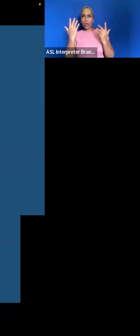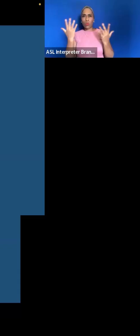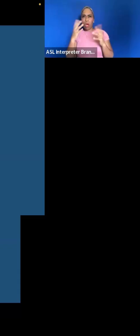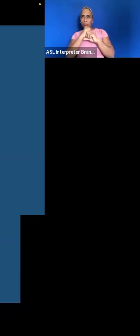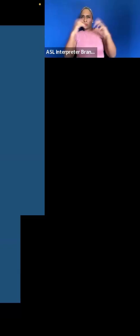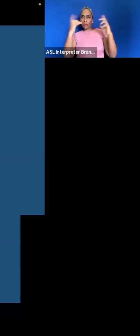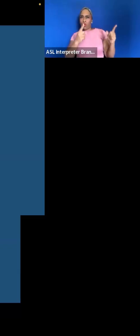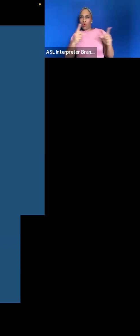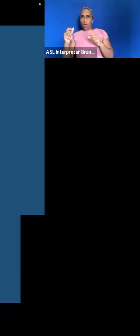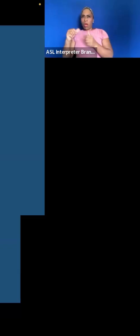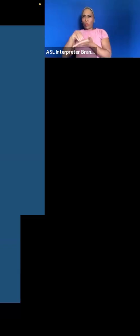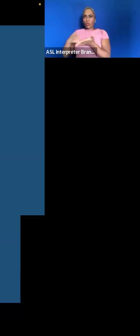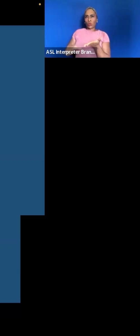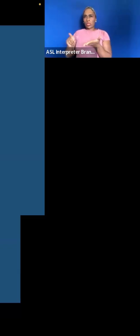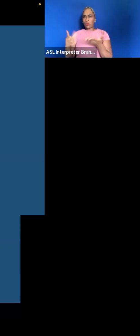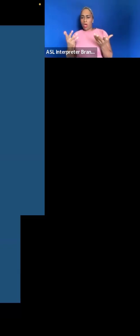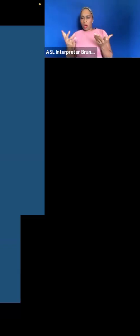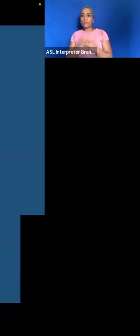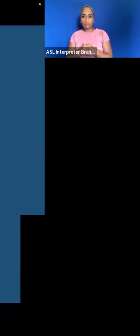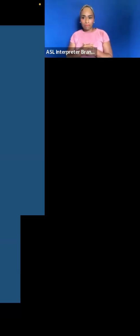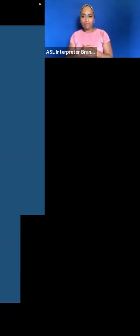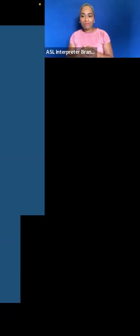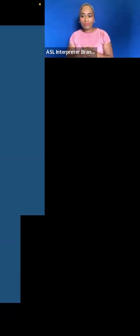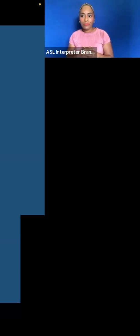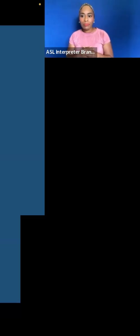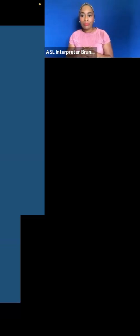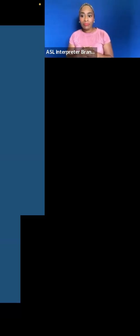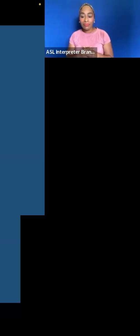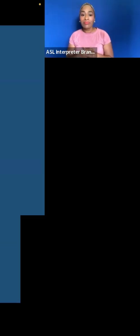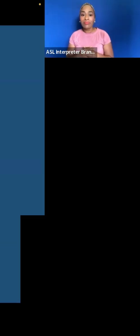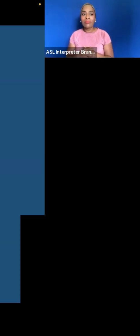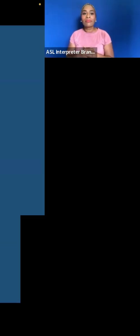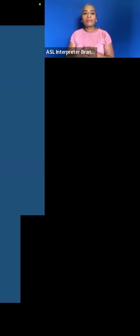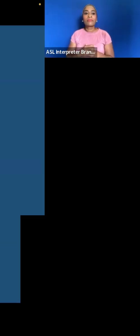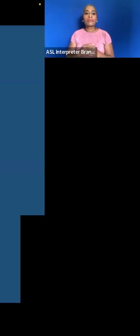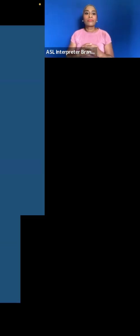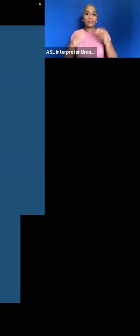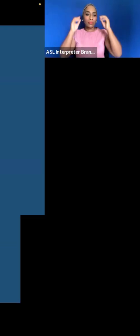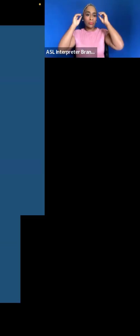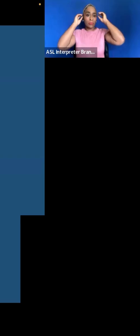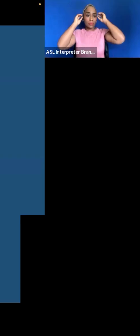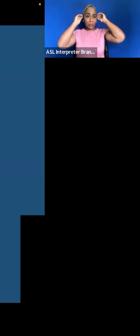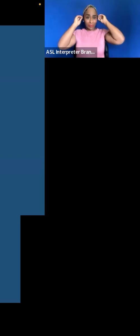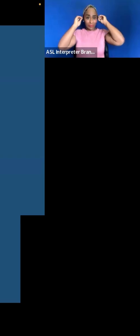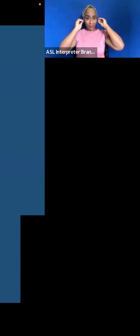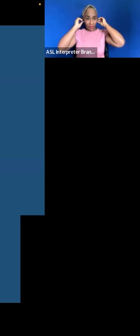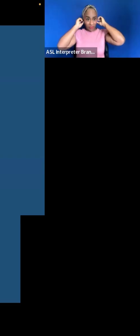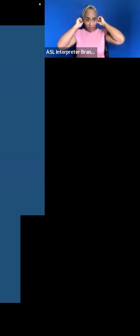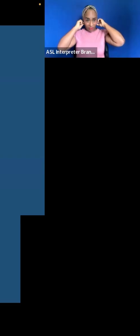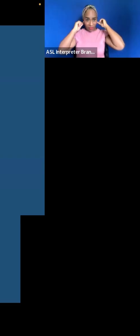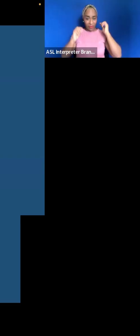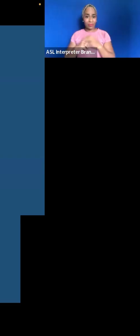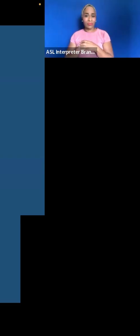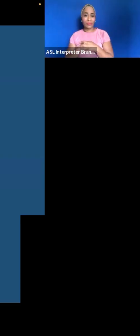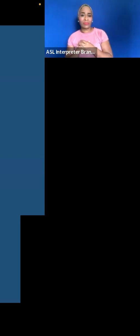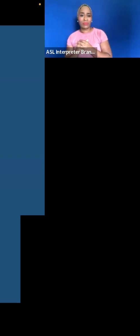So if we'll switch to the next slide, I'll share that quote with you and then we'll look at one on a document related to the WJ.